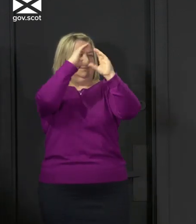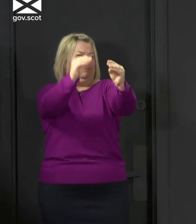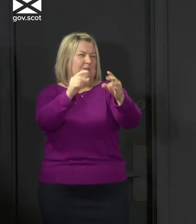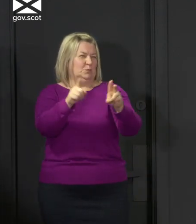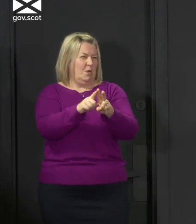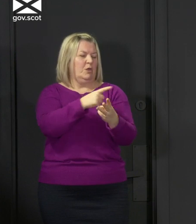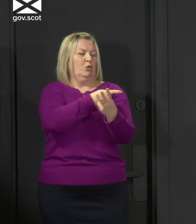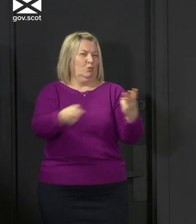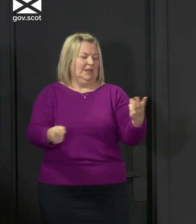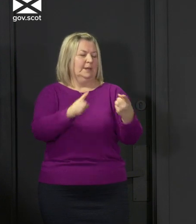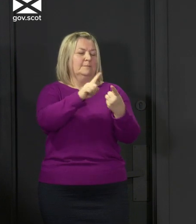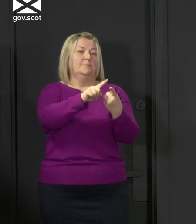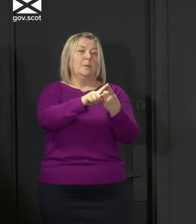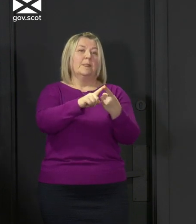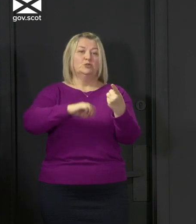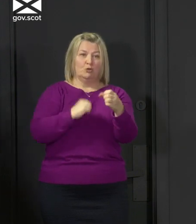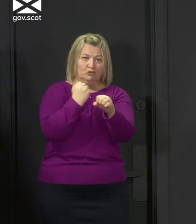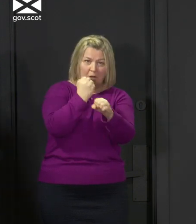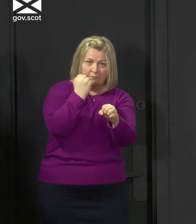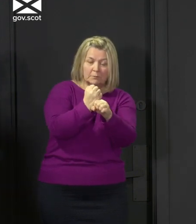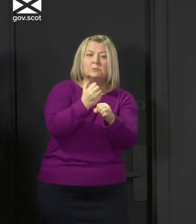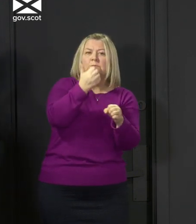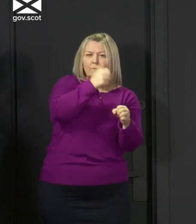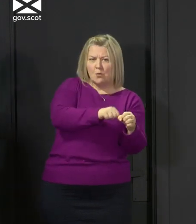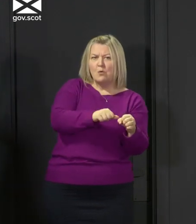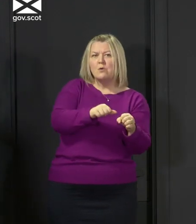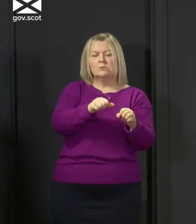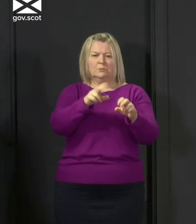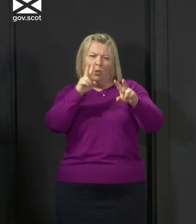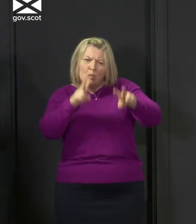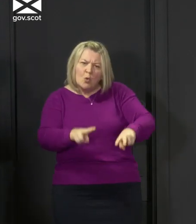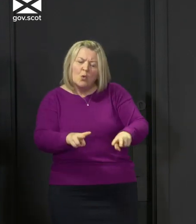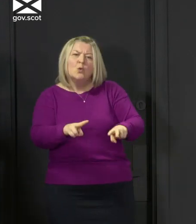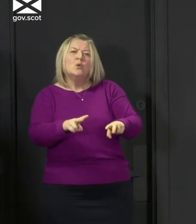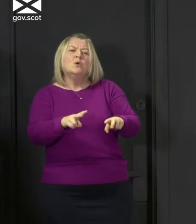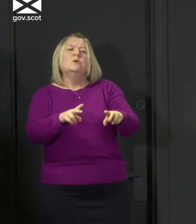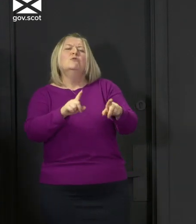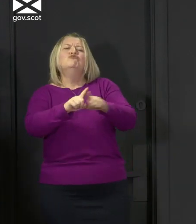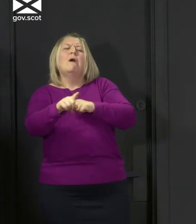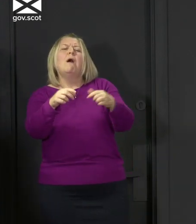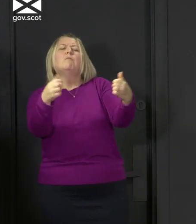The Scottish Government has been working on how we address drug and alcohol misuse with